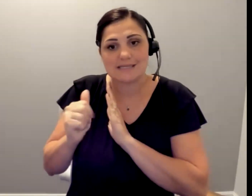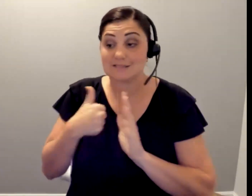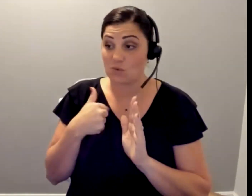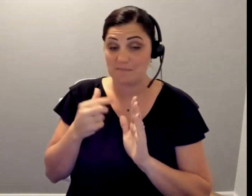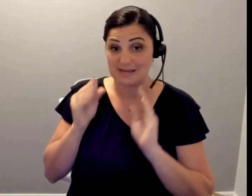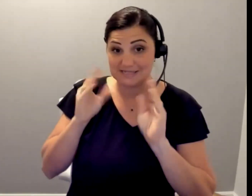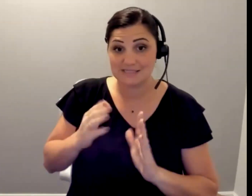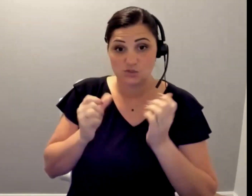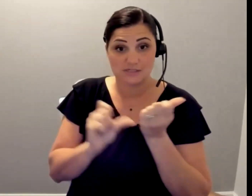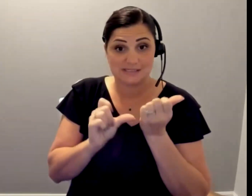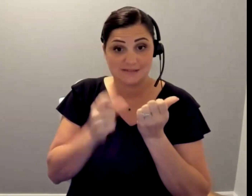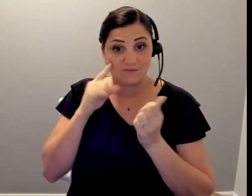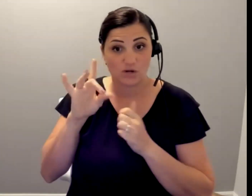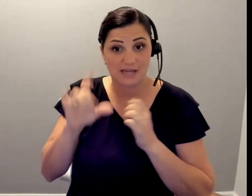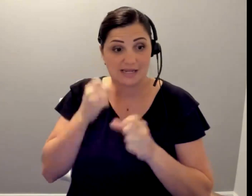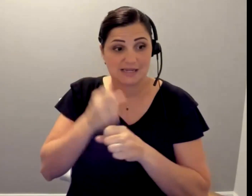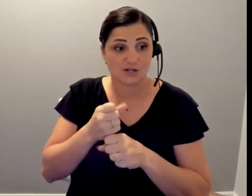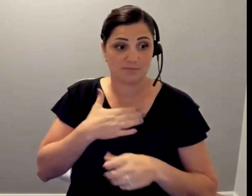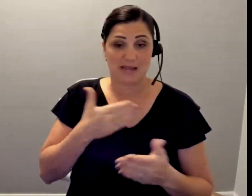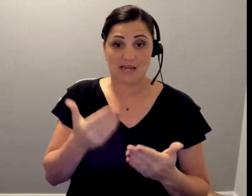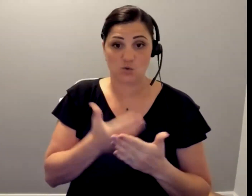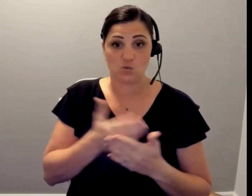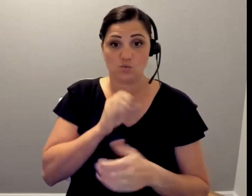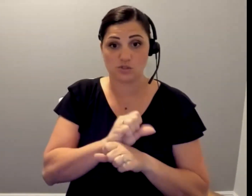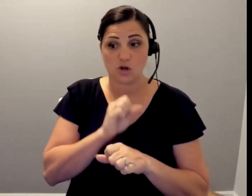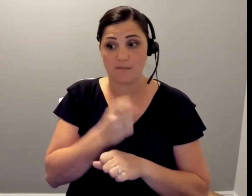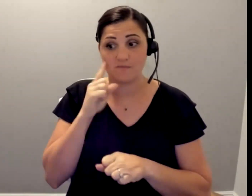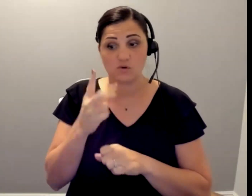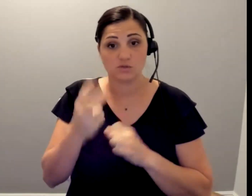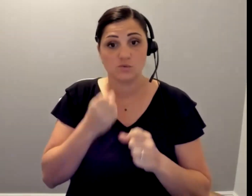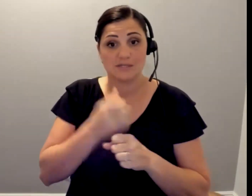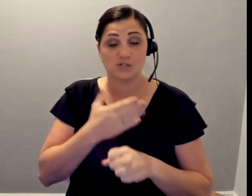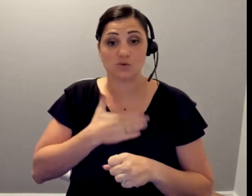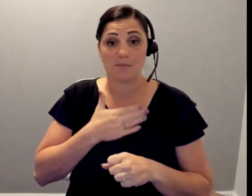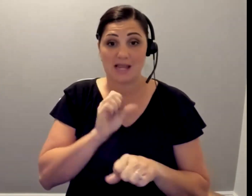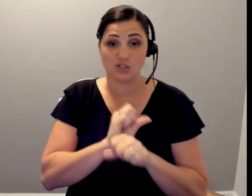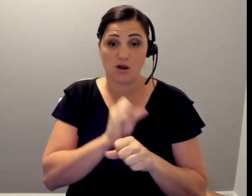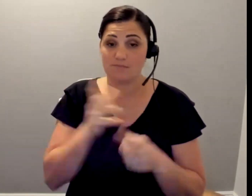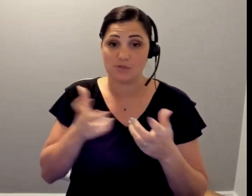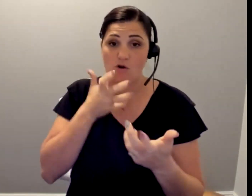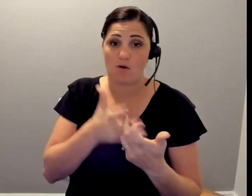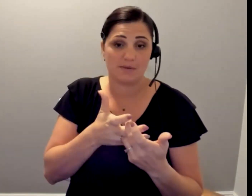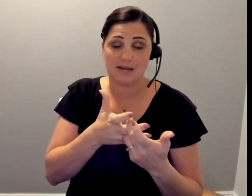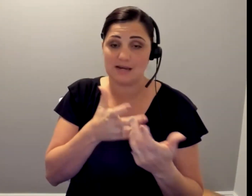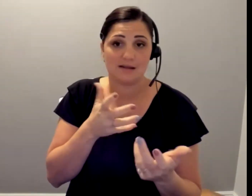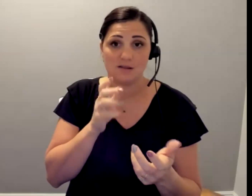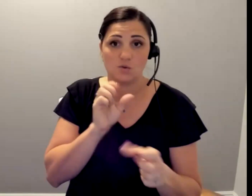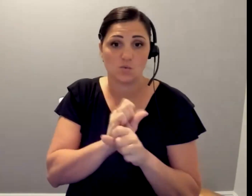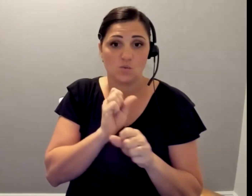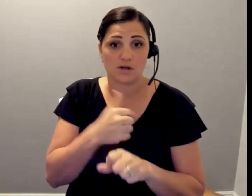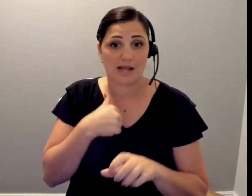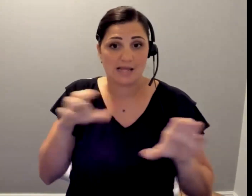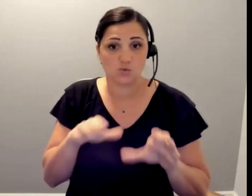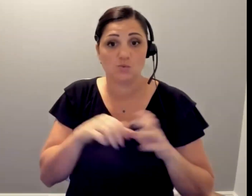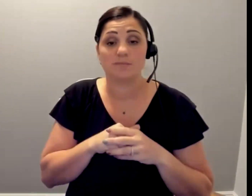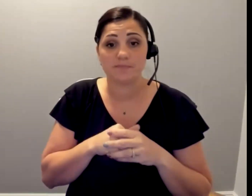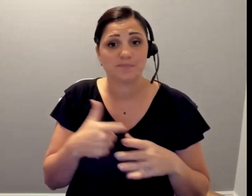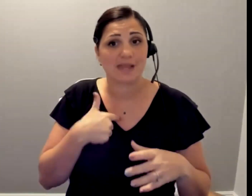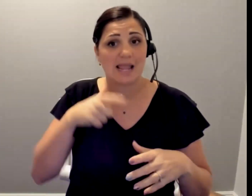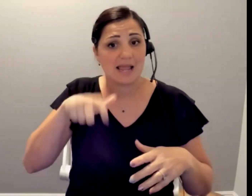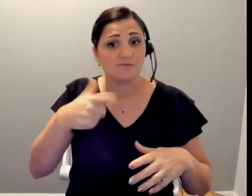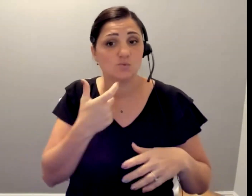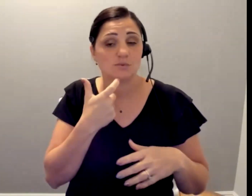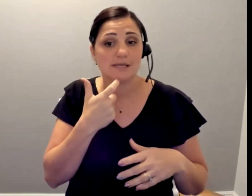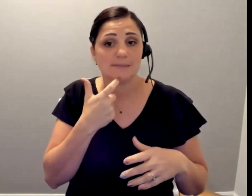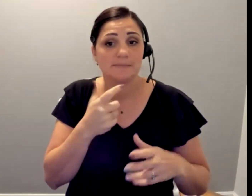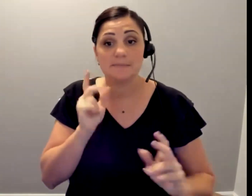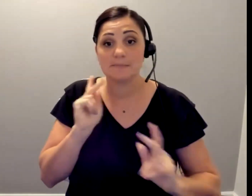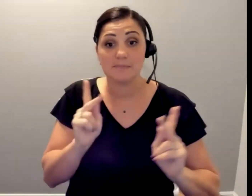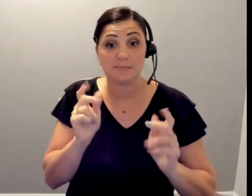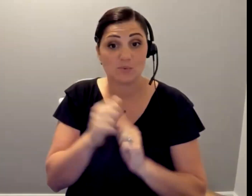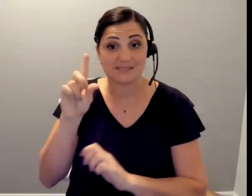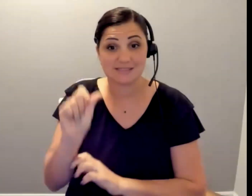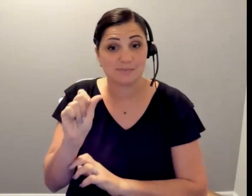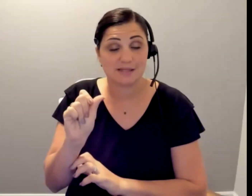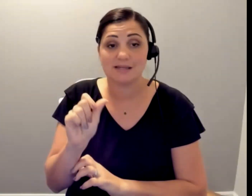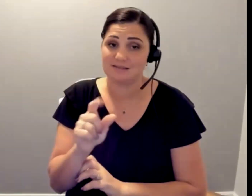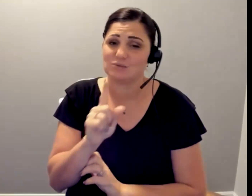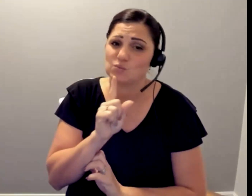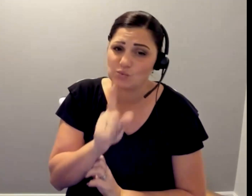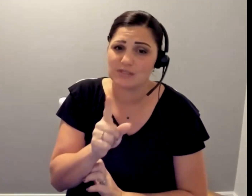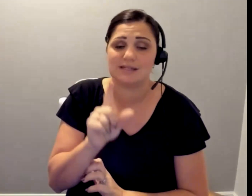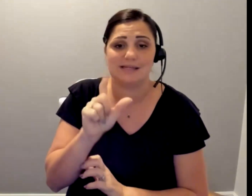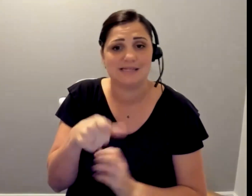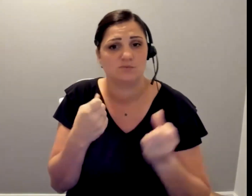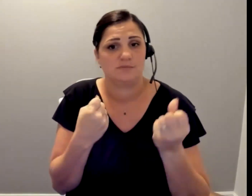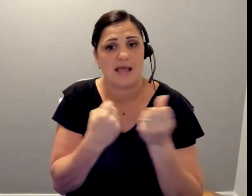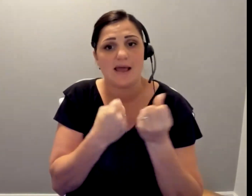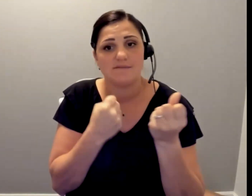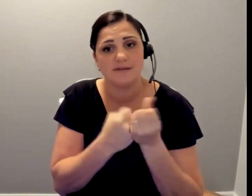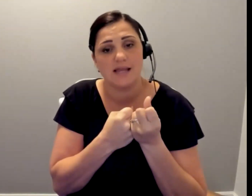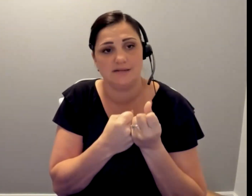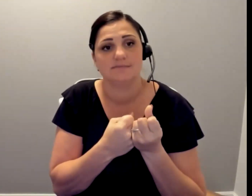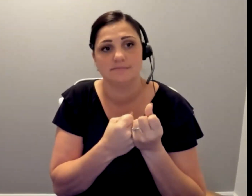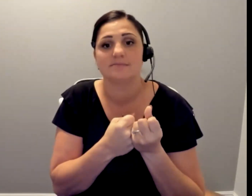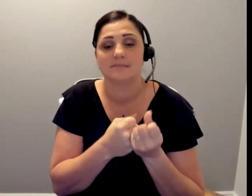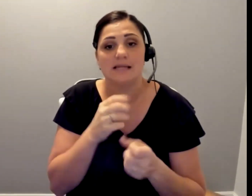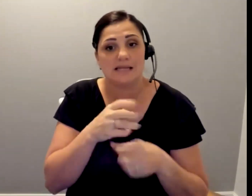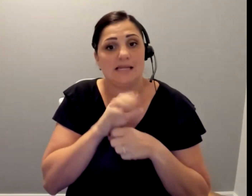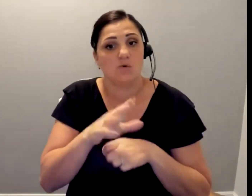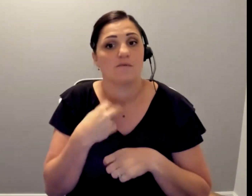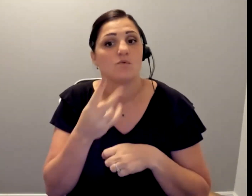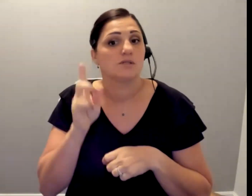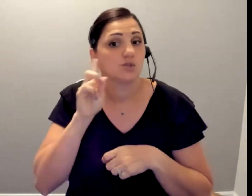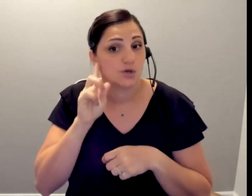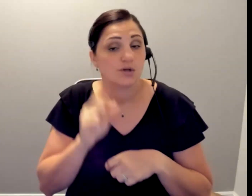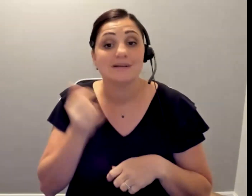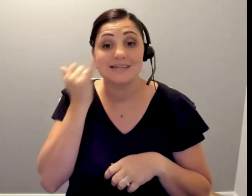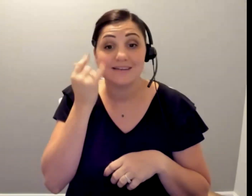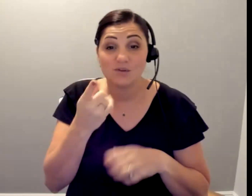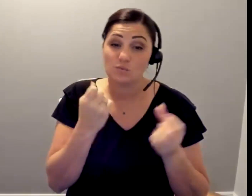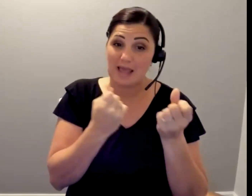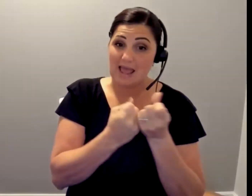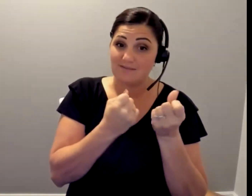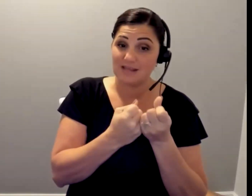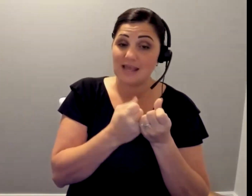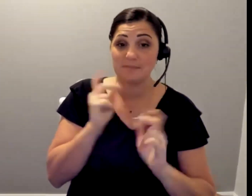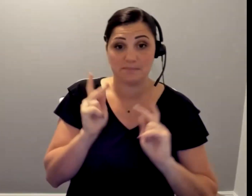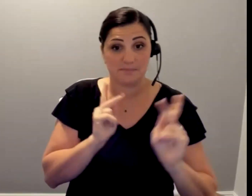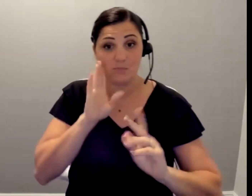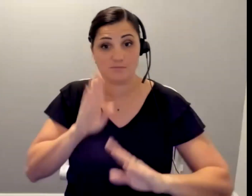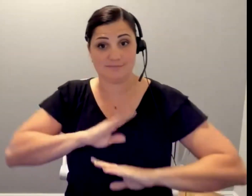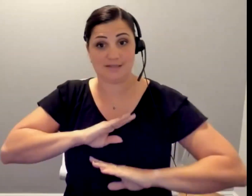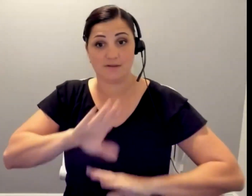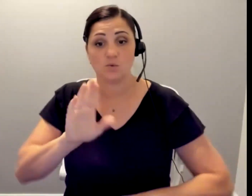: I think that is very good because it is your choice to disclose your disability at work or you can tell people. Like for me I am a pre-k teacher assistant so I have to tell my job that I have a physical disability, I cannot be picking up children with my fine motor skills